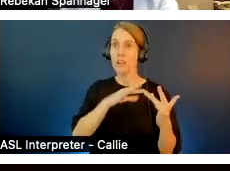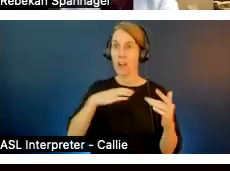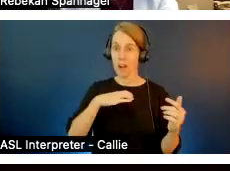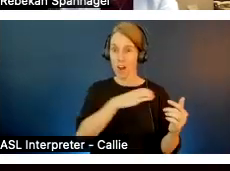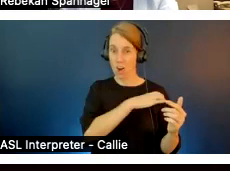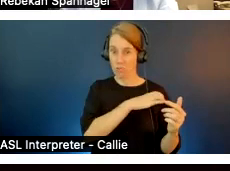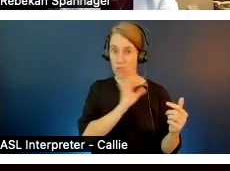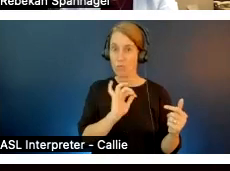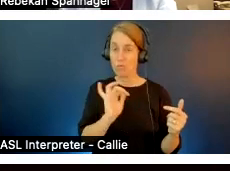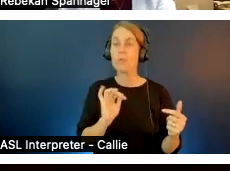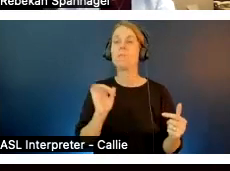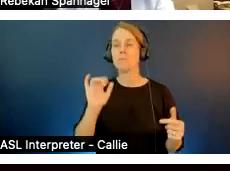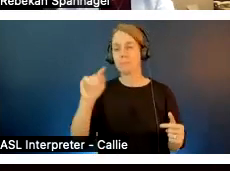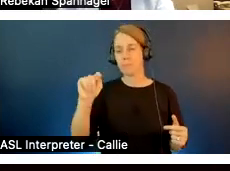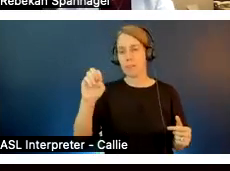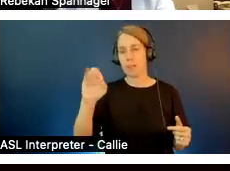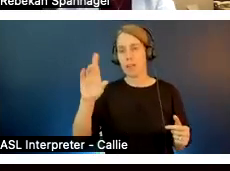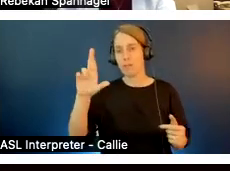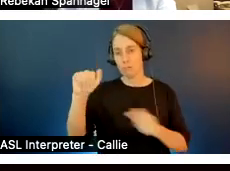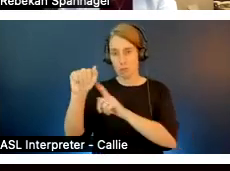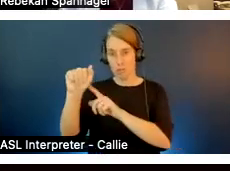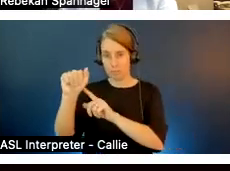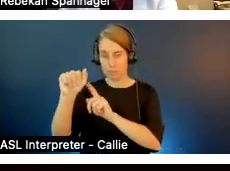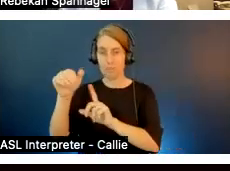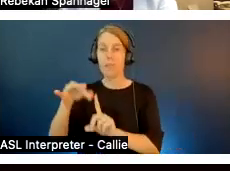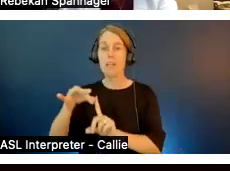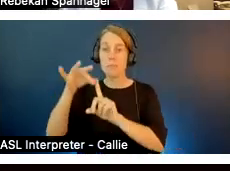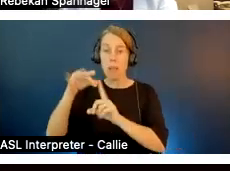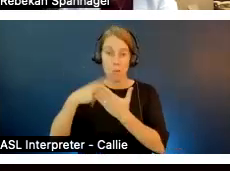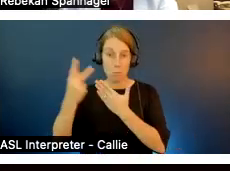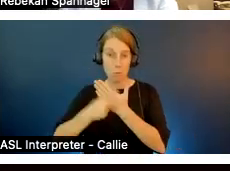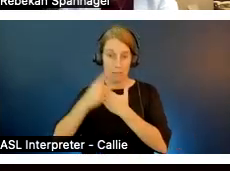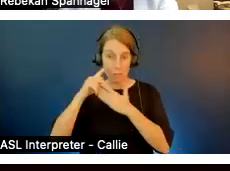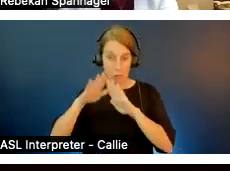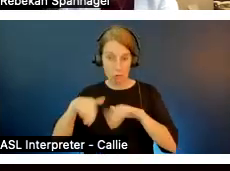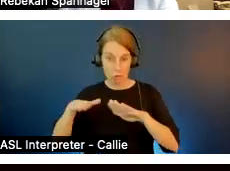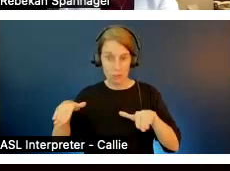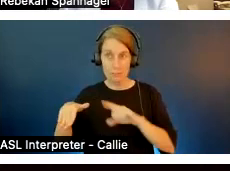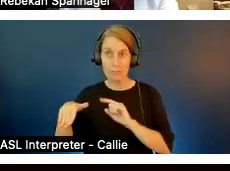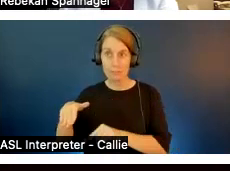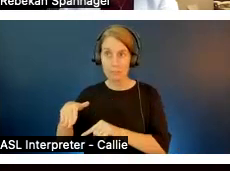programs for children who might not otherwise be eligible for medicaid but it is an important